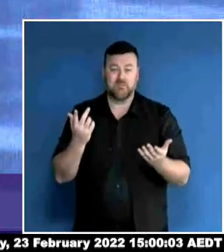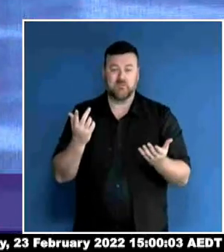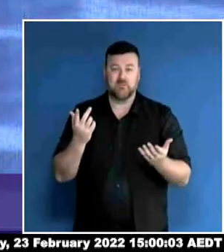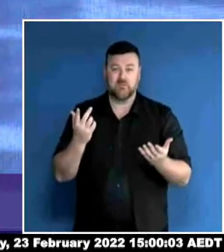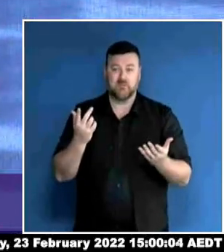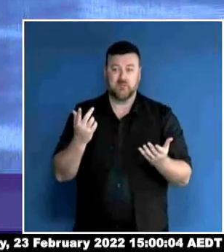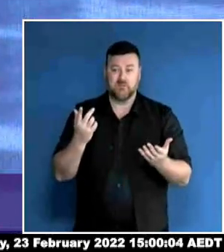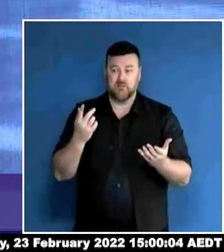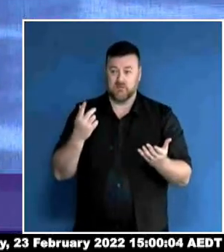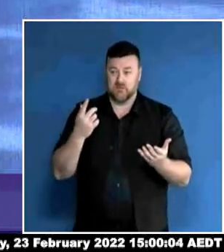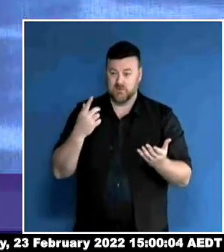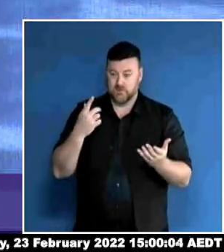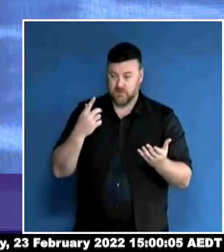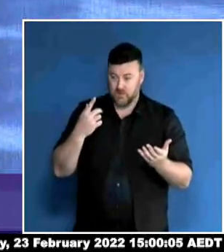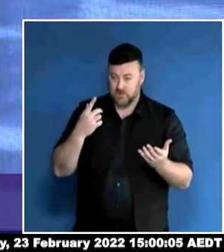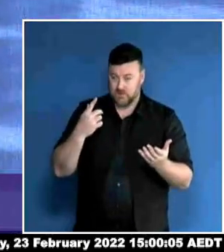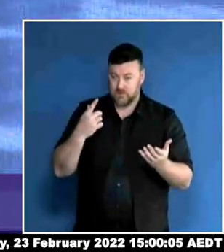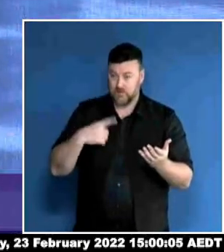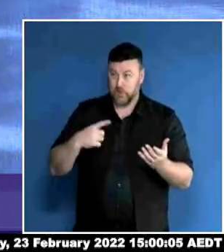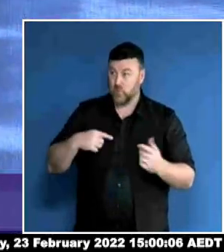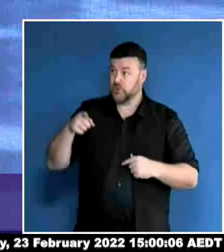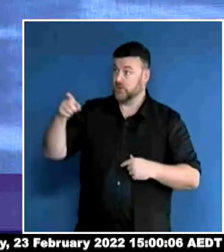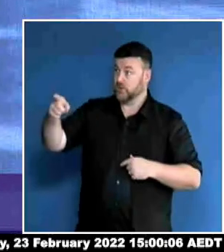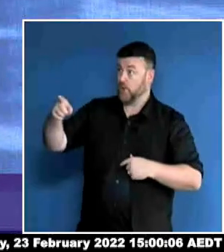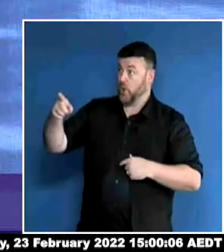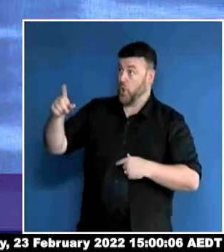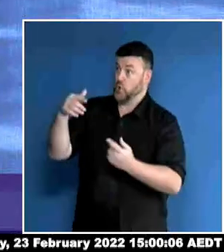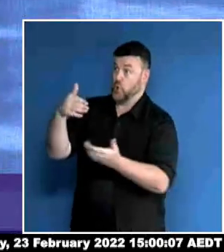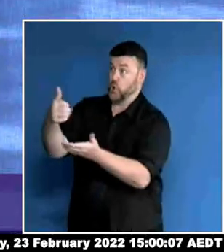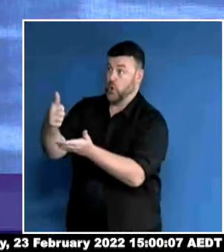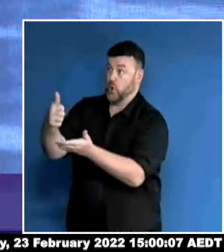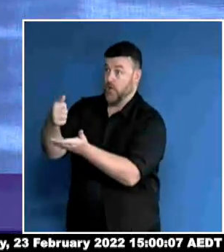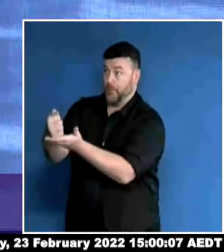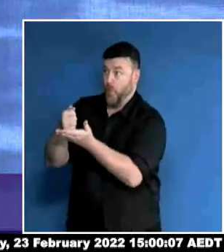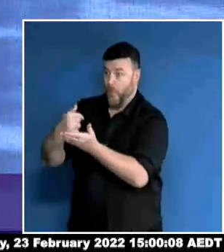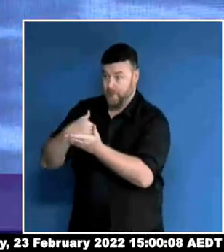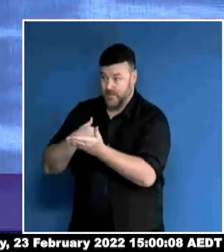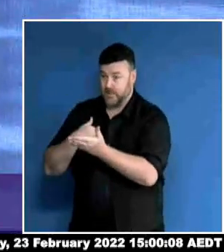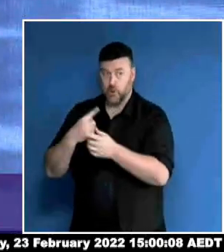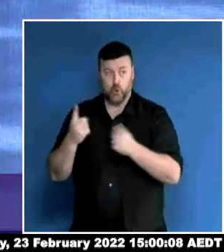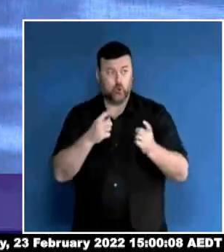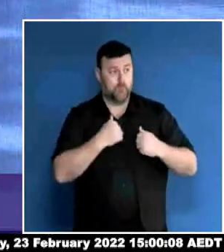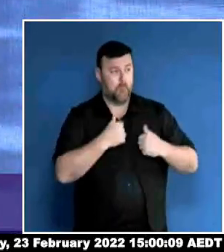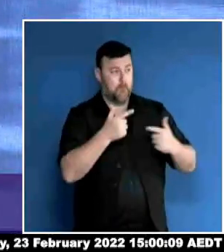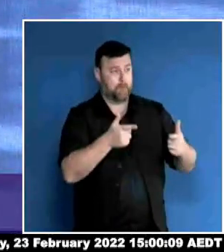It was - the whole place was like - yeah, there was no defined roles or anything.